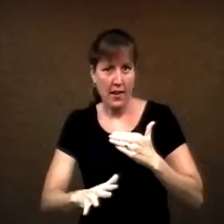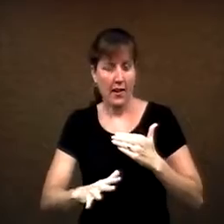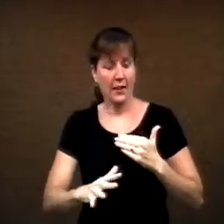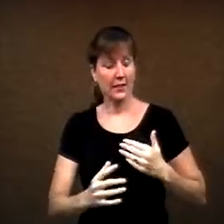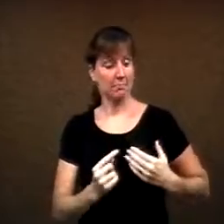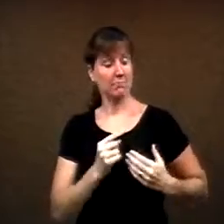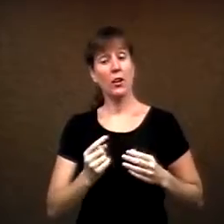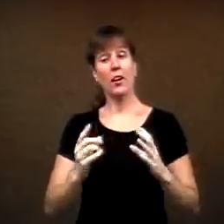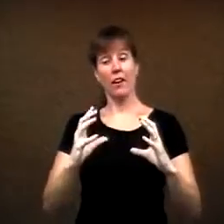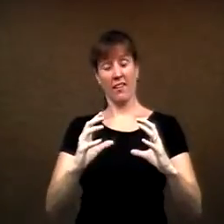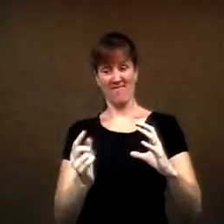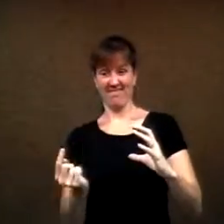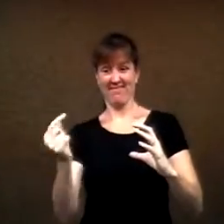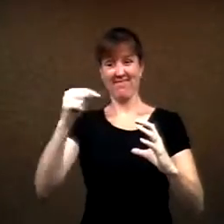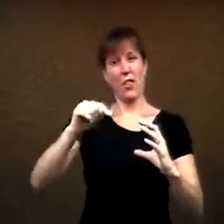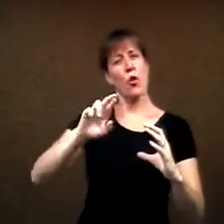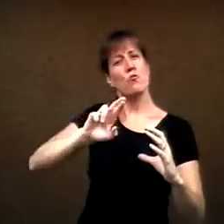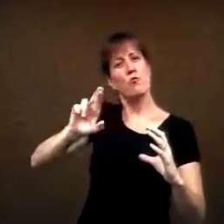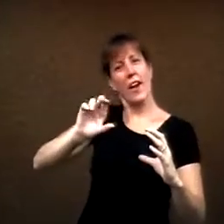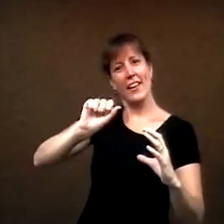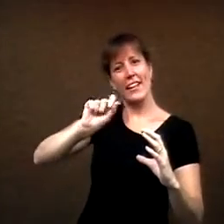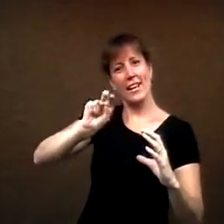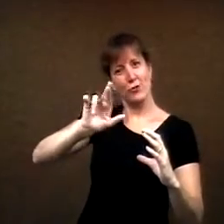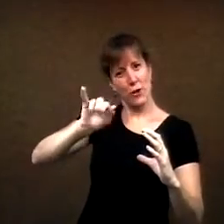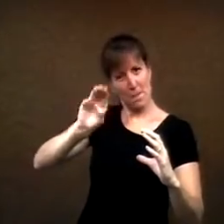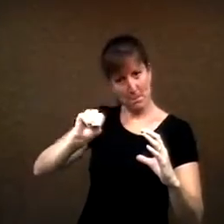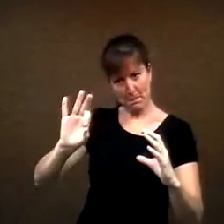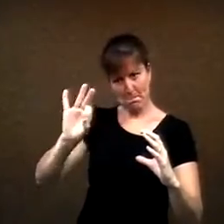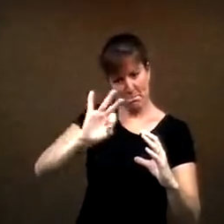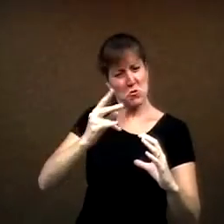called the right atria. 'N you can see that on the page that I've handed out.